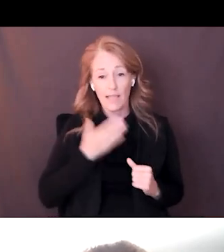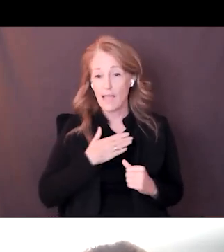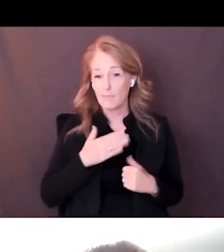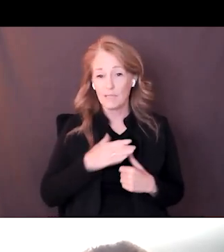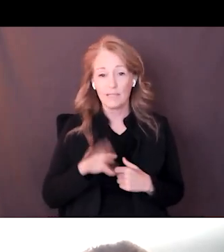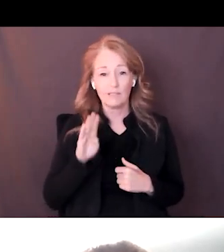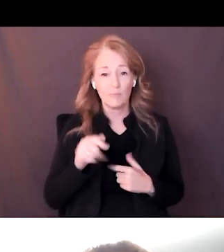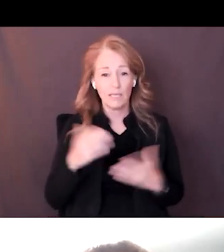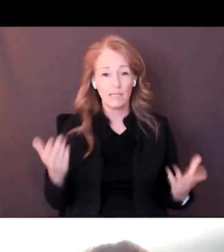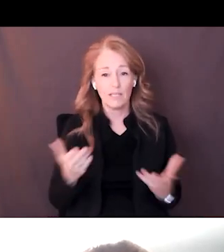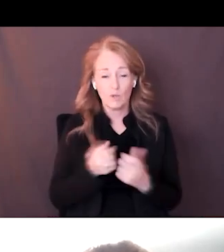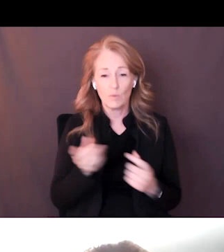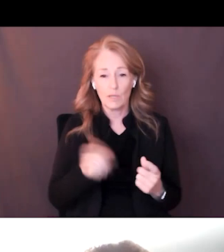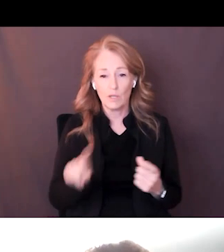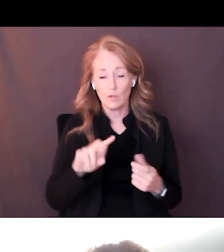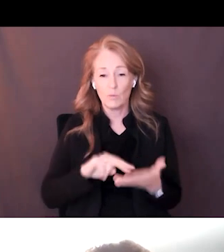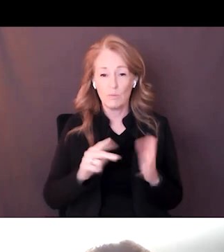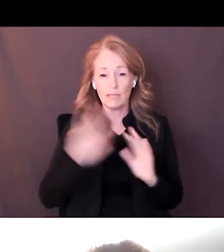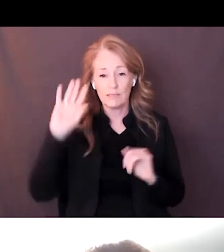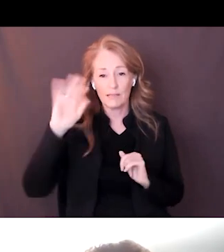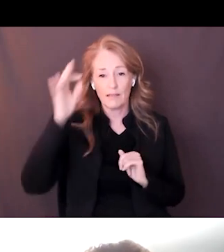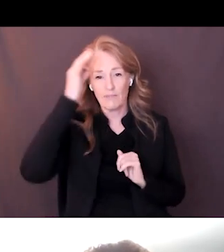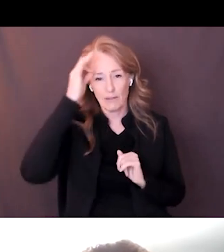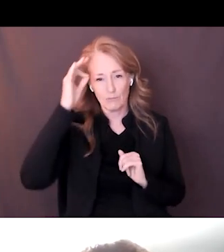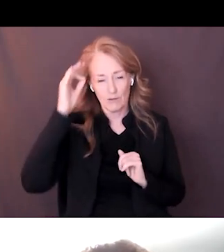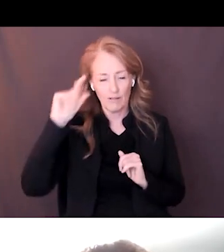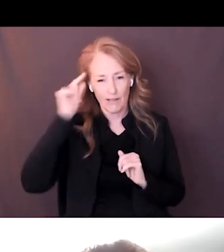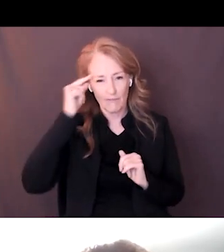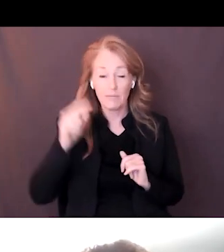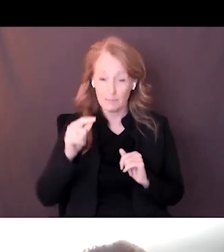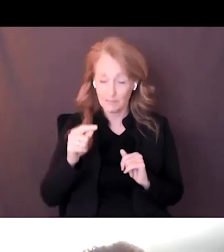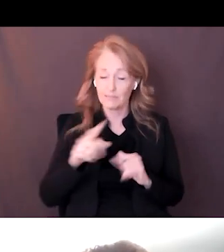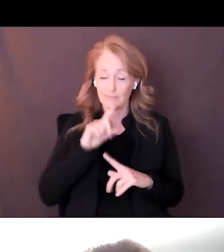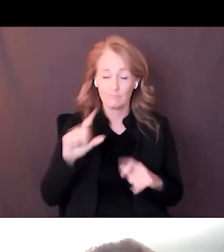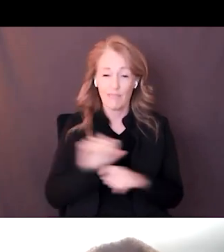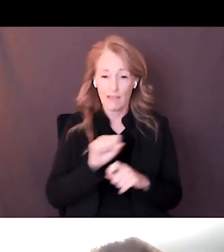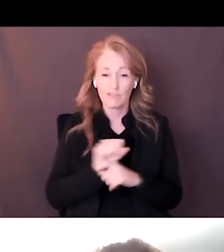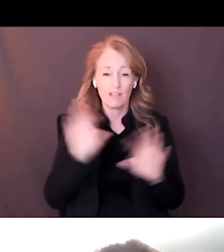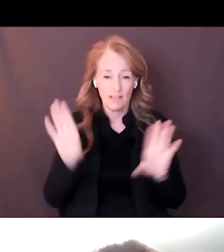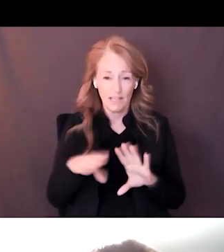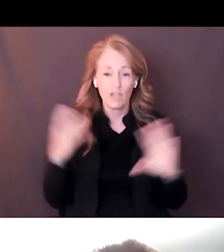MEANS THAT THE FEDERAL GOVERNMENT IS OPEN AND WILL BE CONTINUING